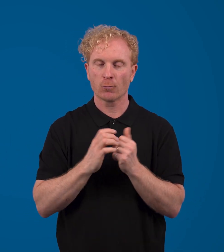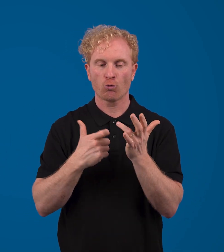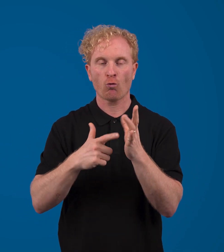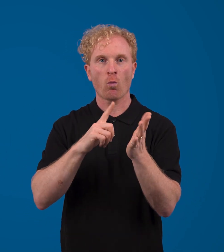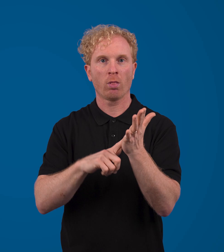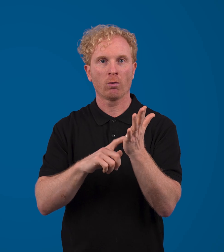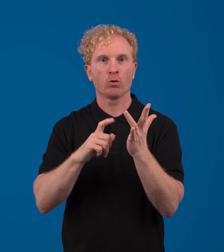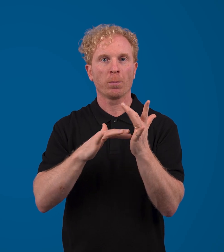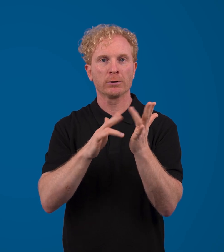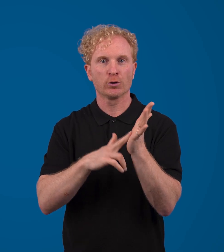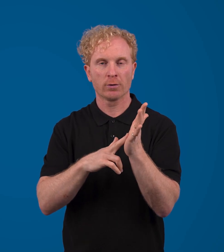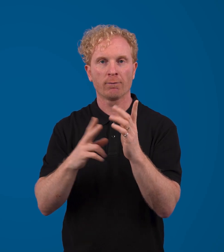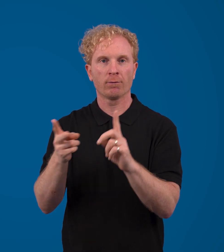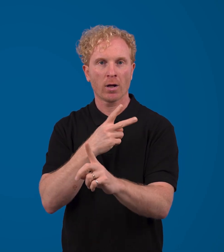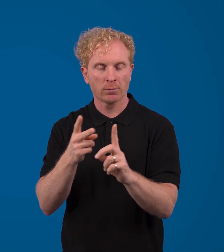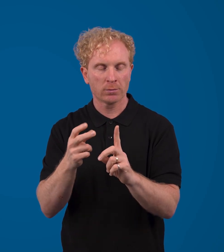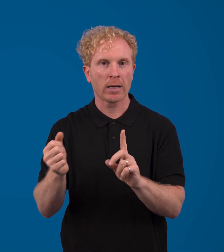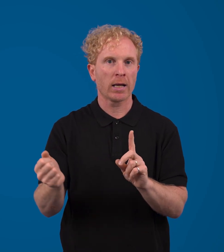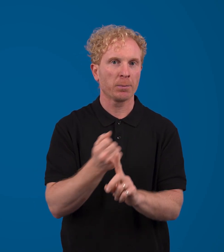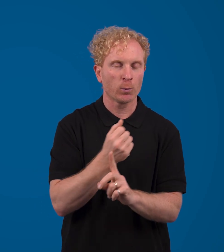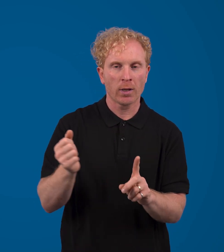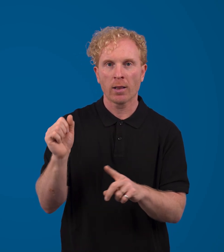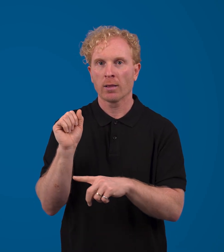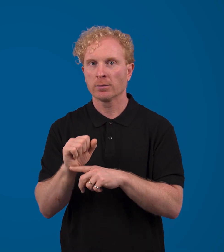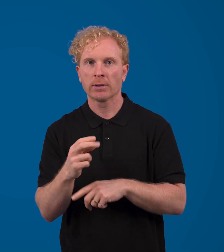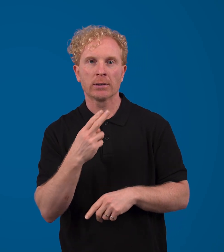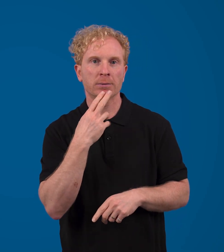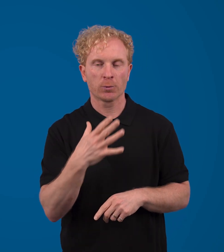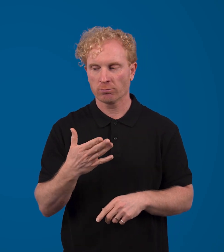The Royal Commission into Violence, Abuse, Neglect and Exploitation